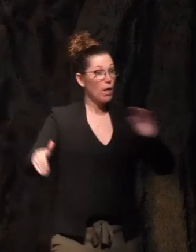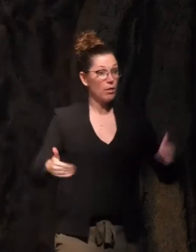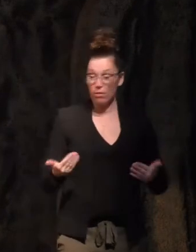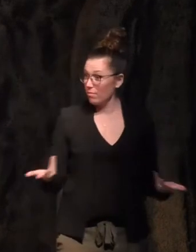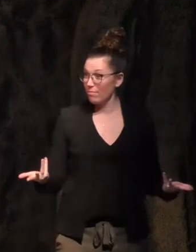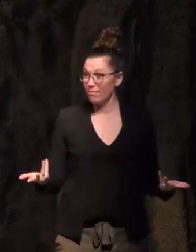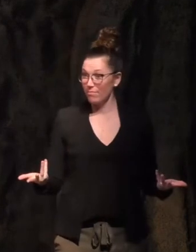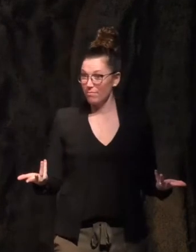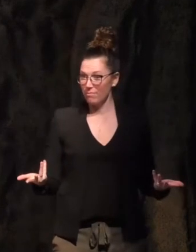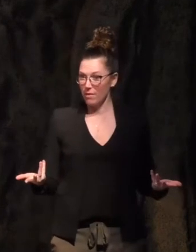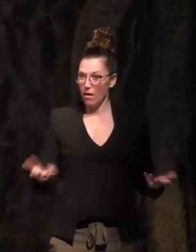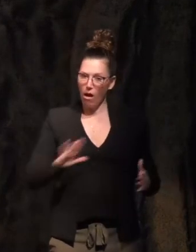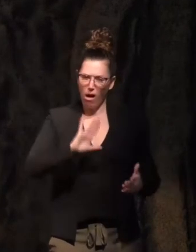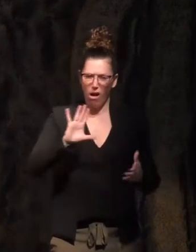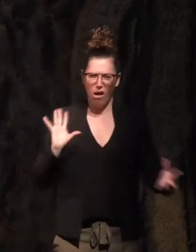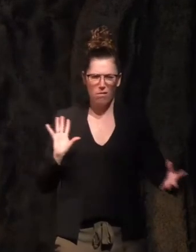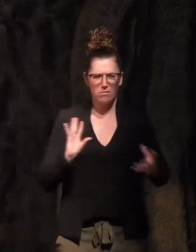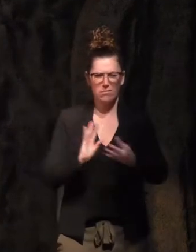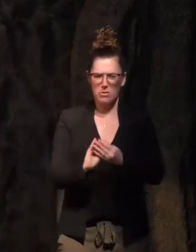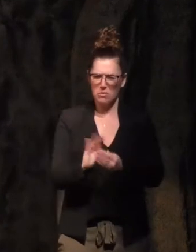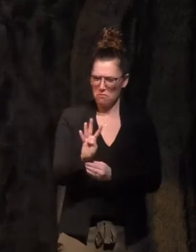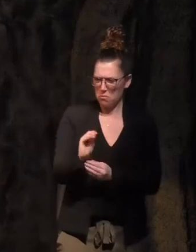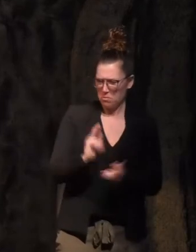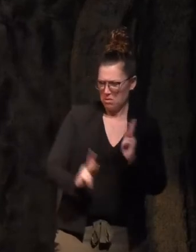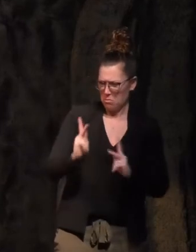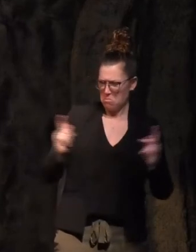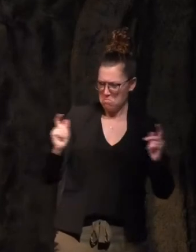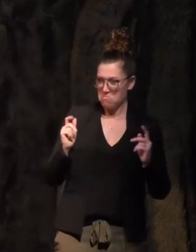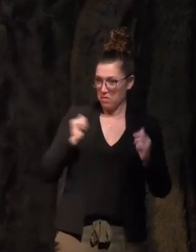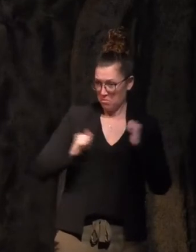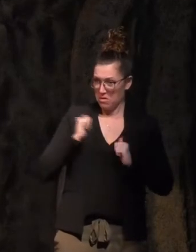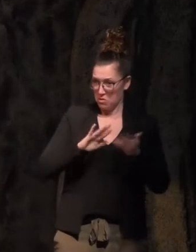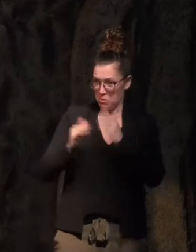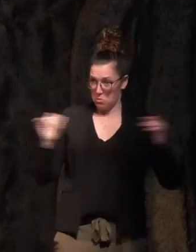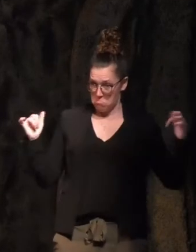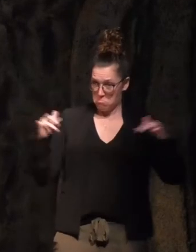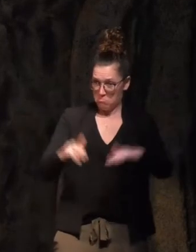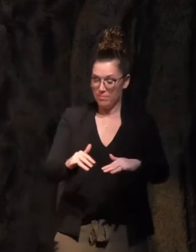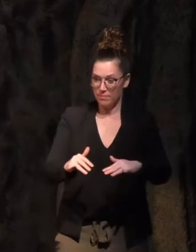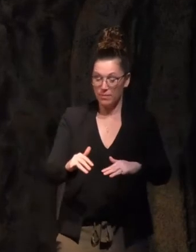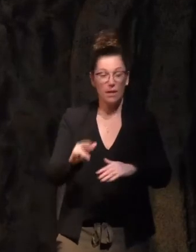40 or so of us from the theater community who had gathered. She then began to speak